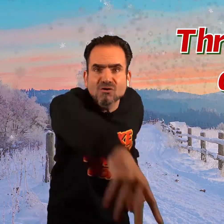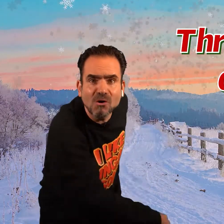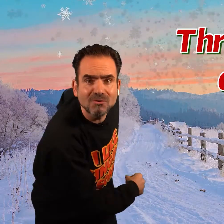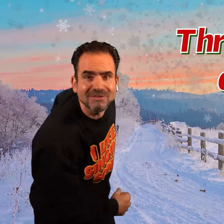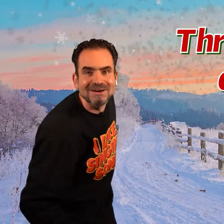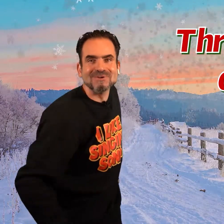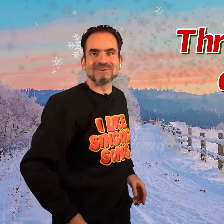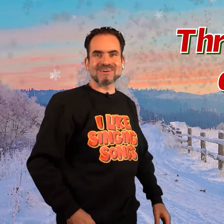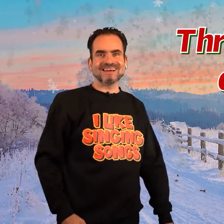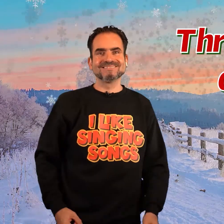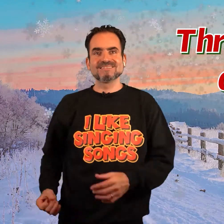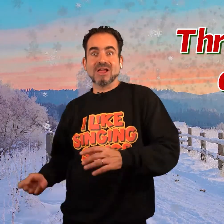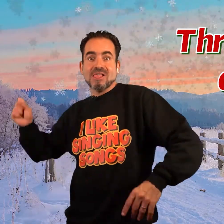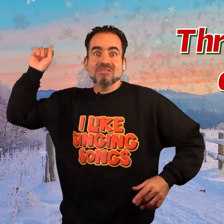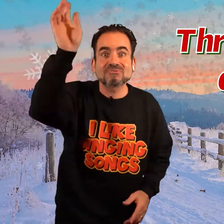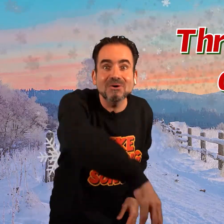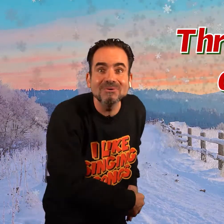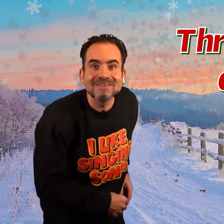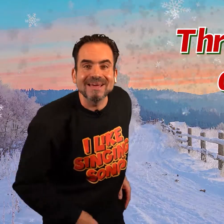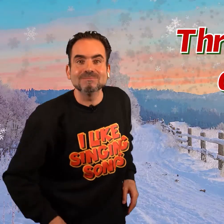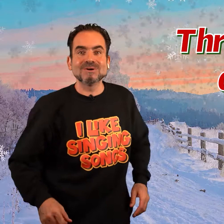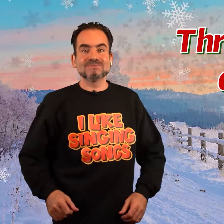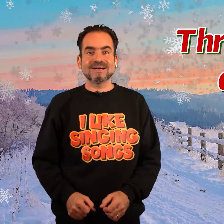Throw the around